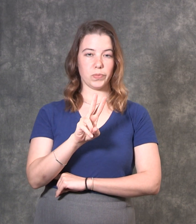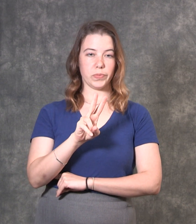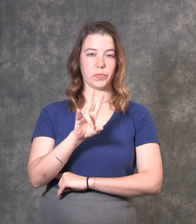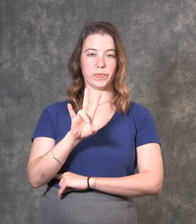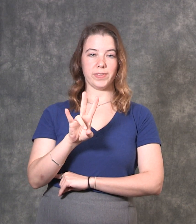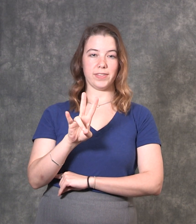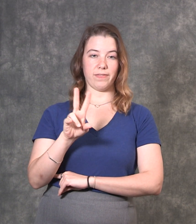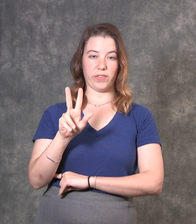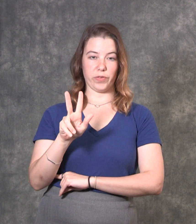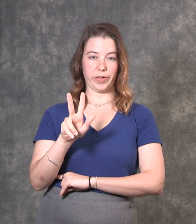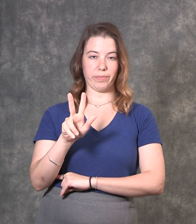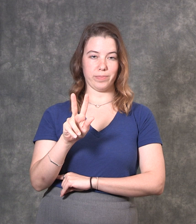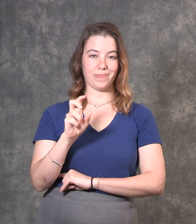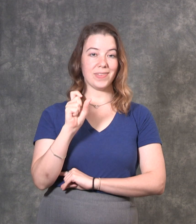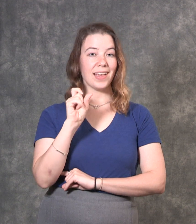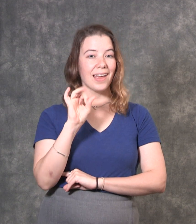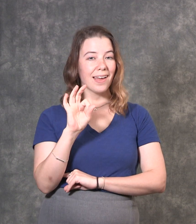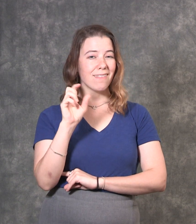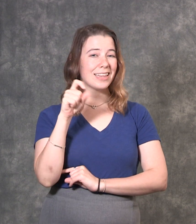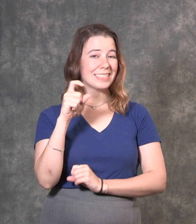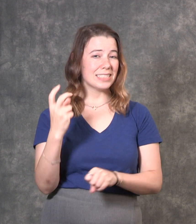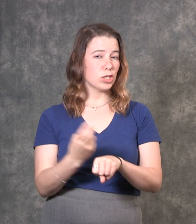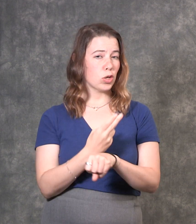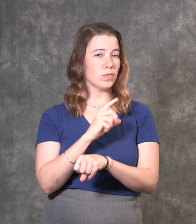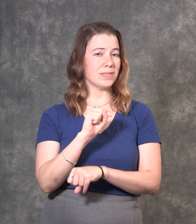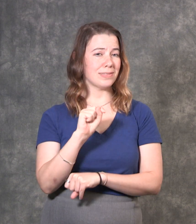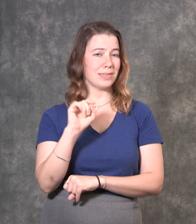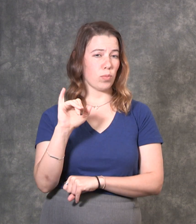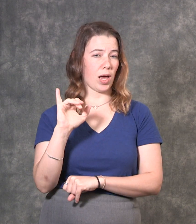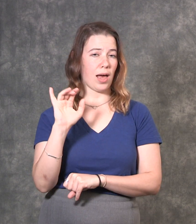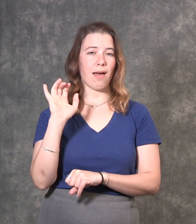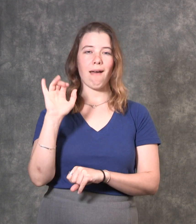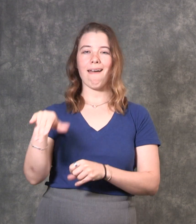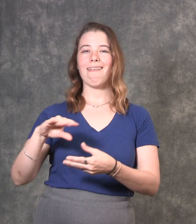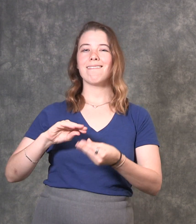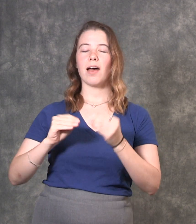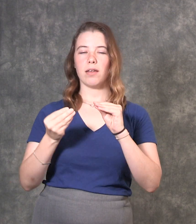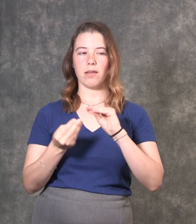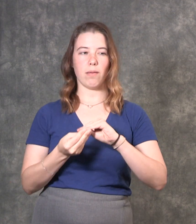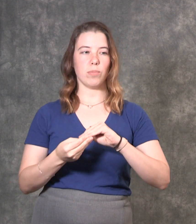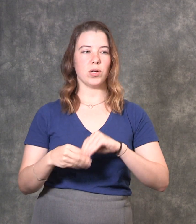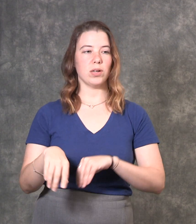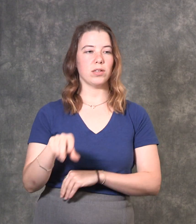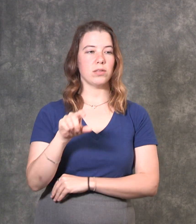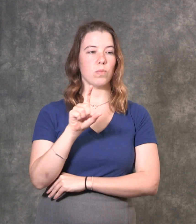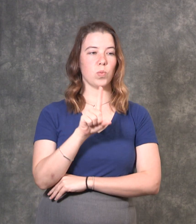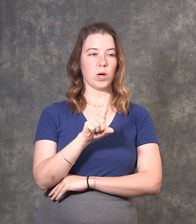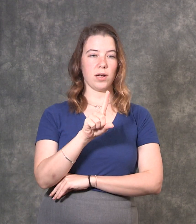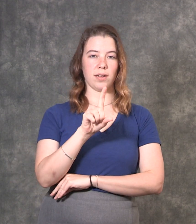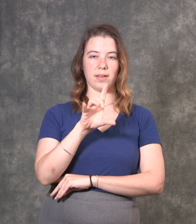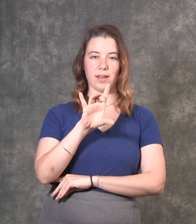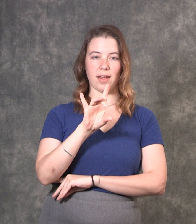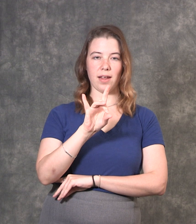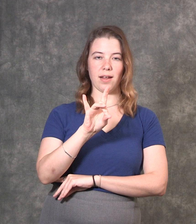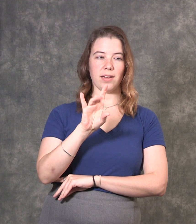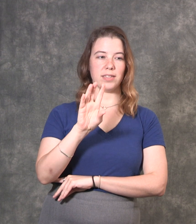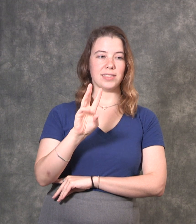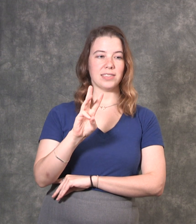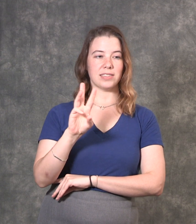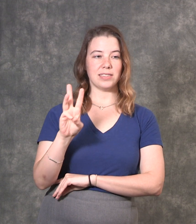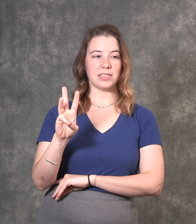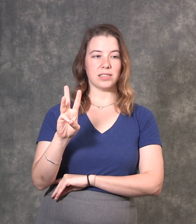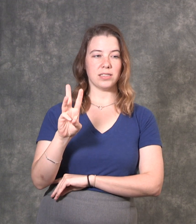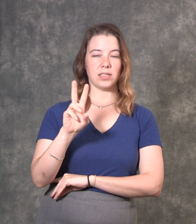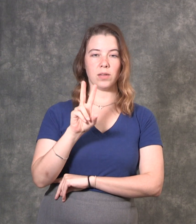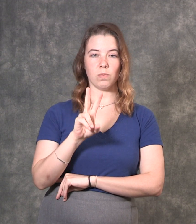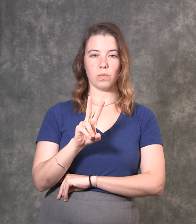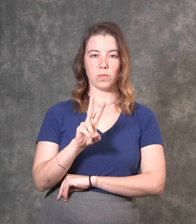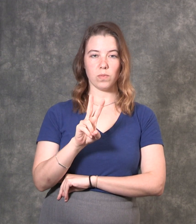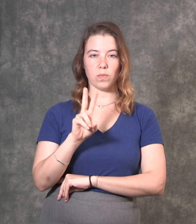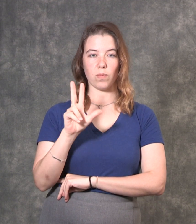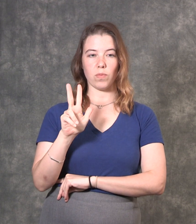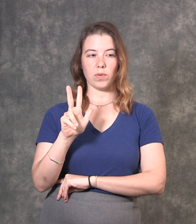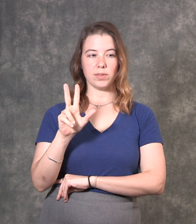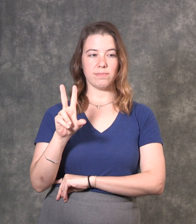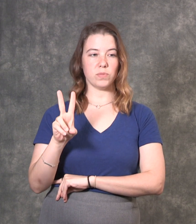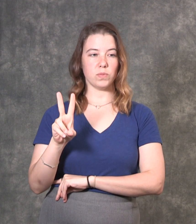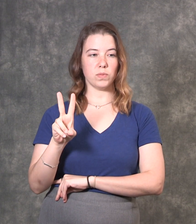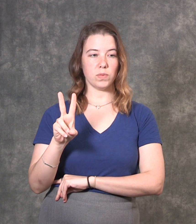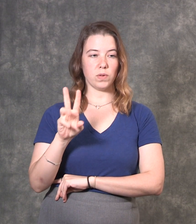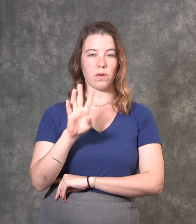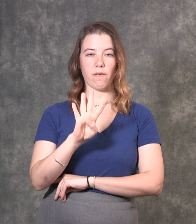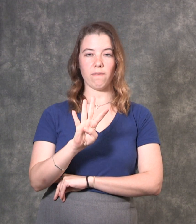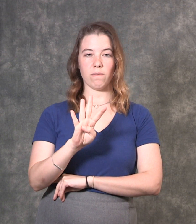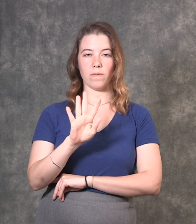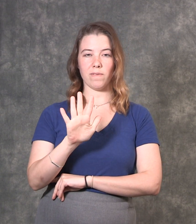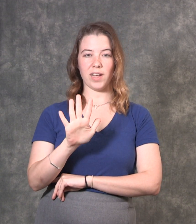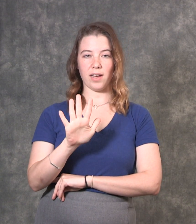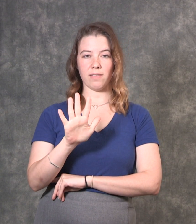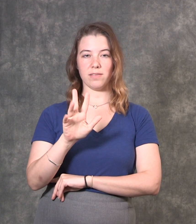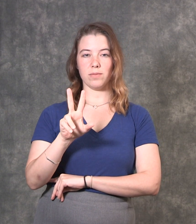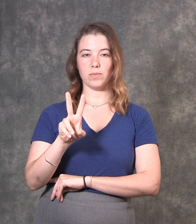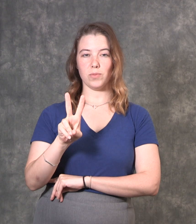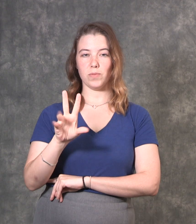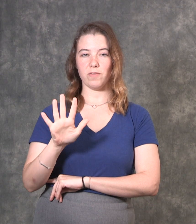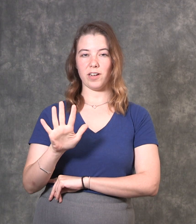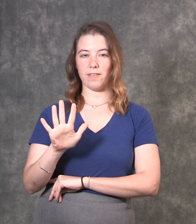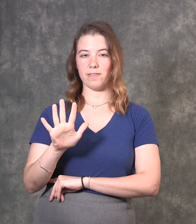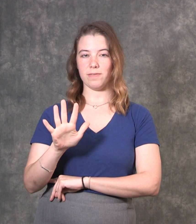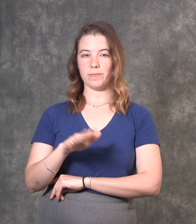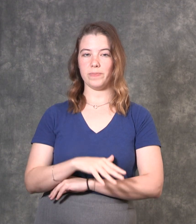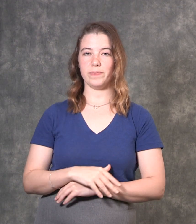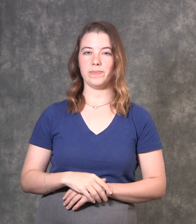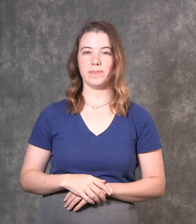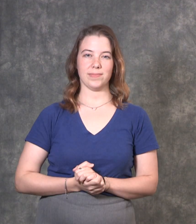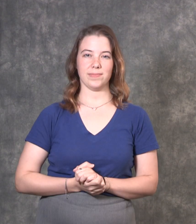If you need to use the TTY to contact us that number is 1 (866) 232-4525. The last